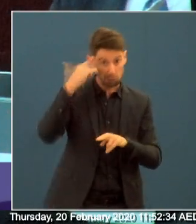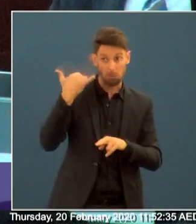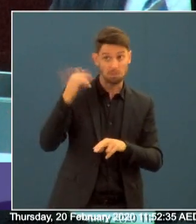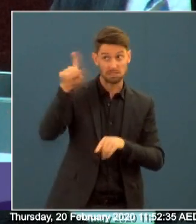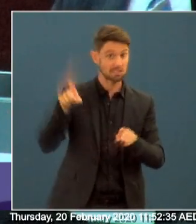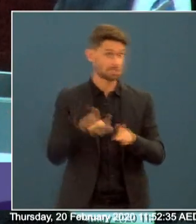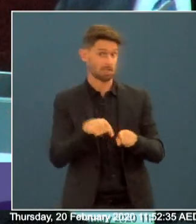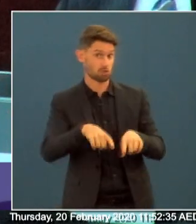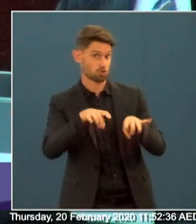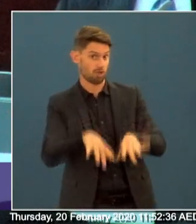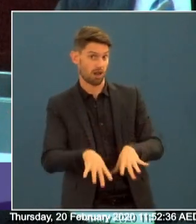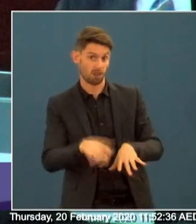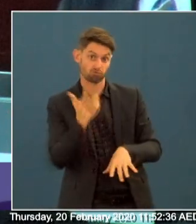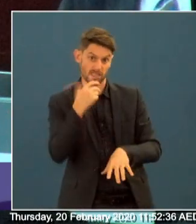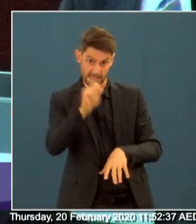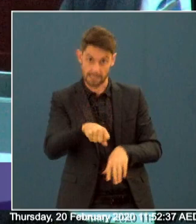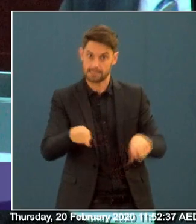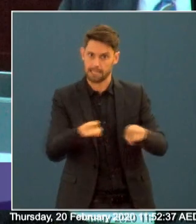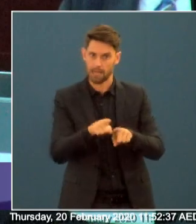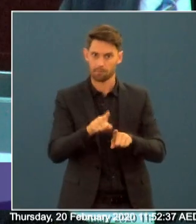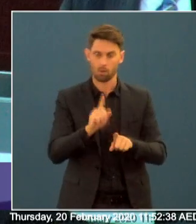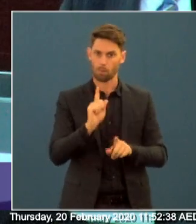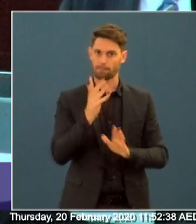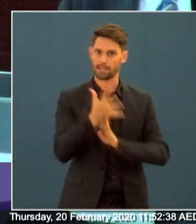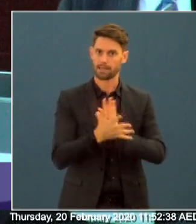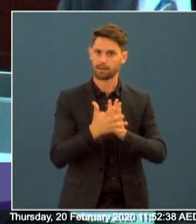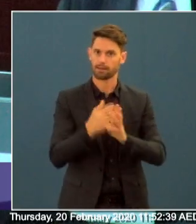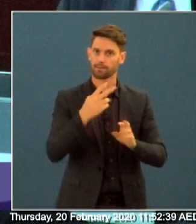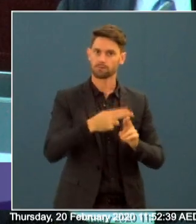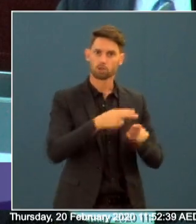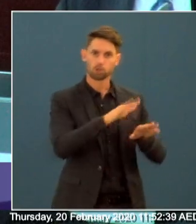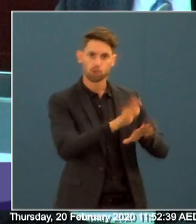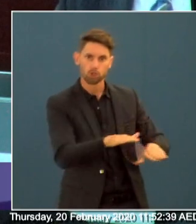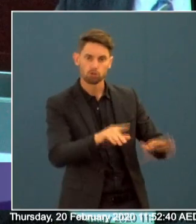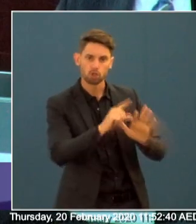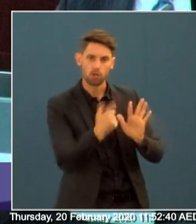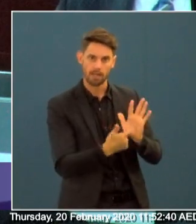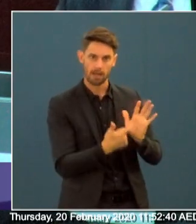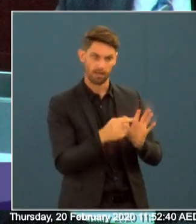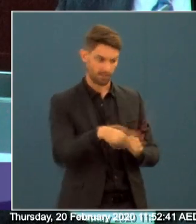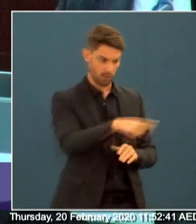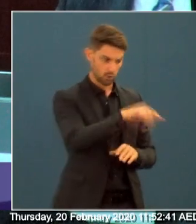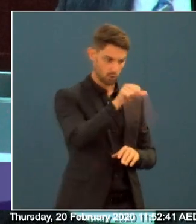what does this mean in terms of paediatric care for young people with autism?